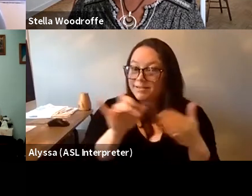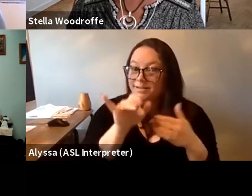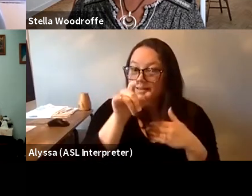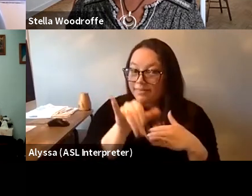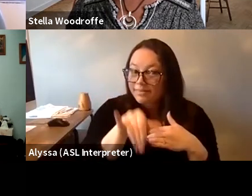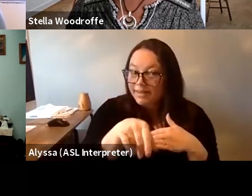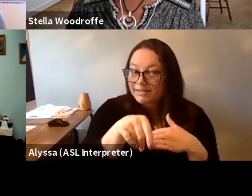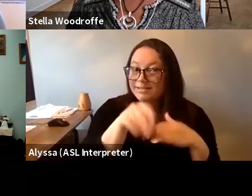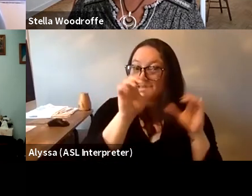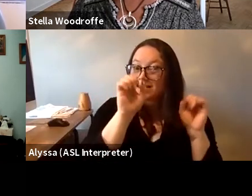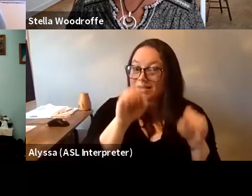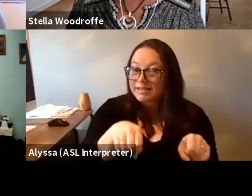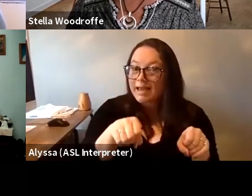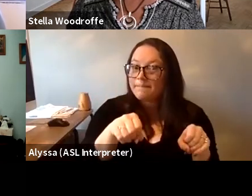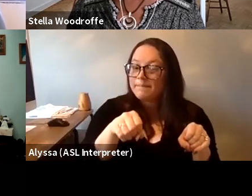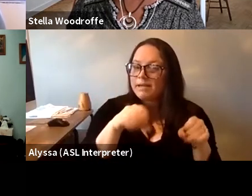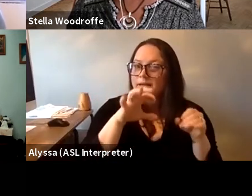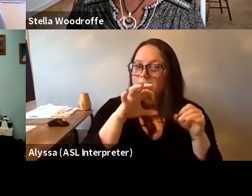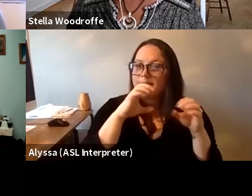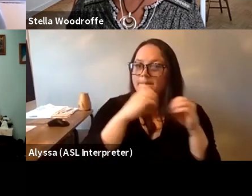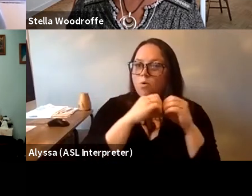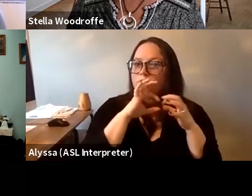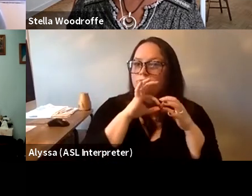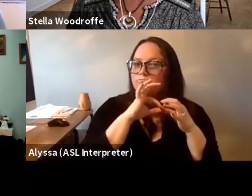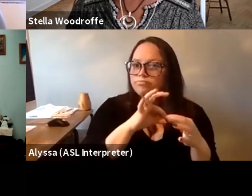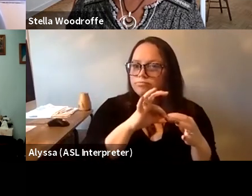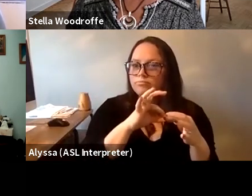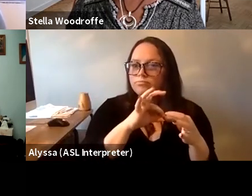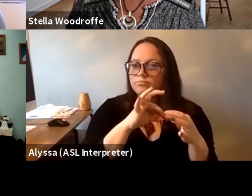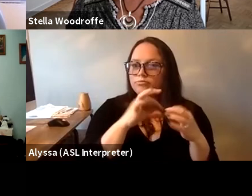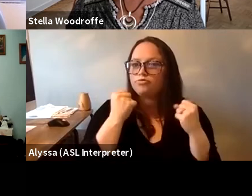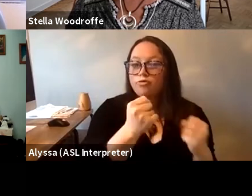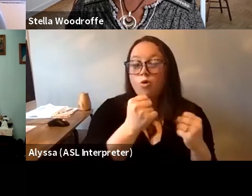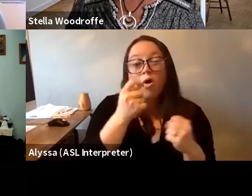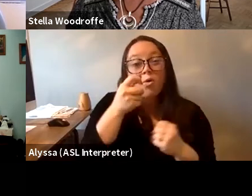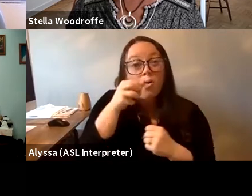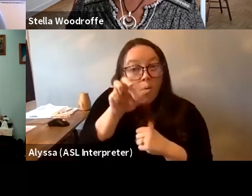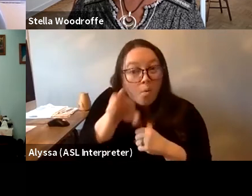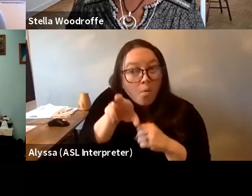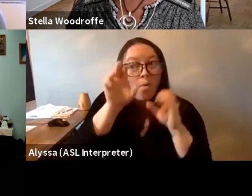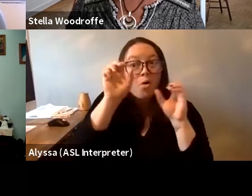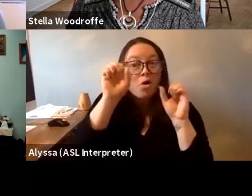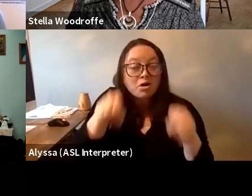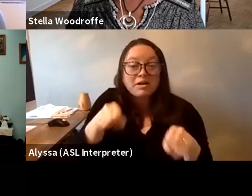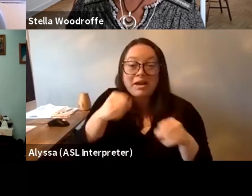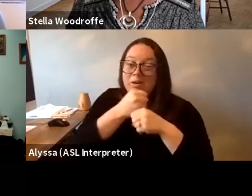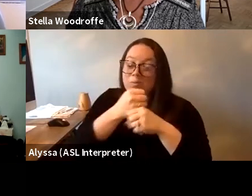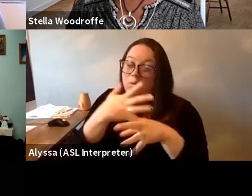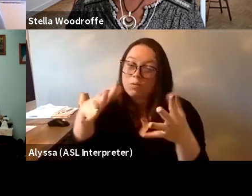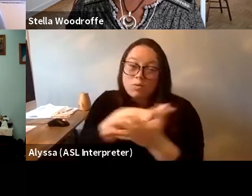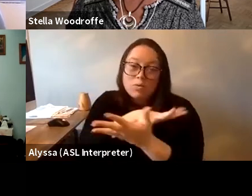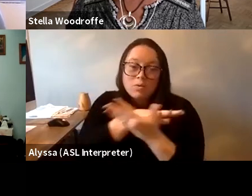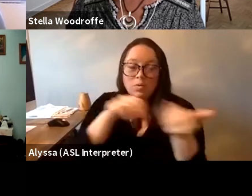you apart. And, you know, I will say that, you know, with my wife, and all, it's brought us, you know, a lot